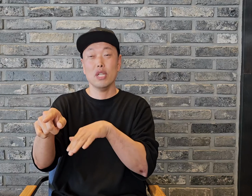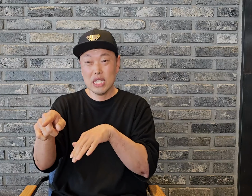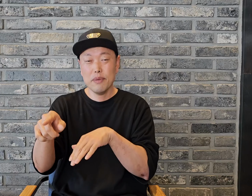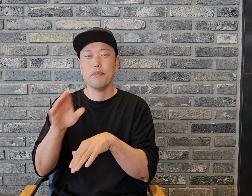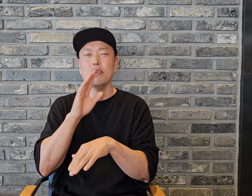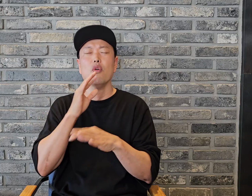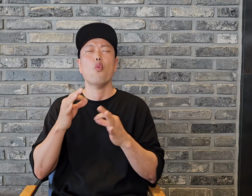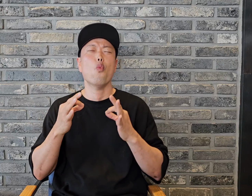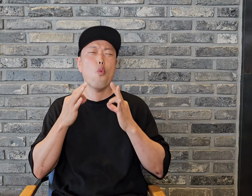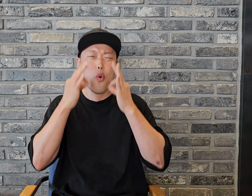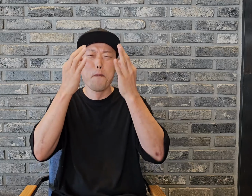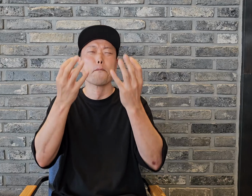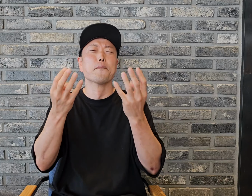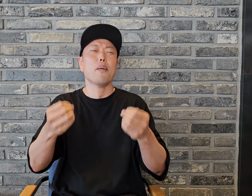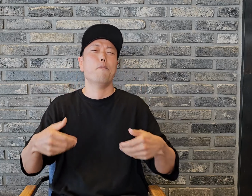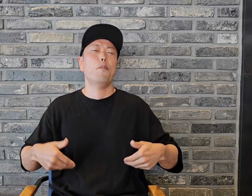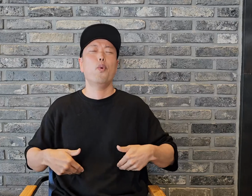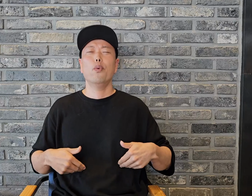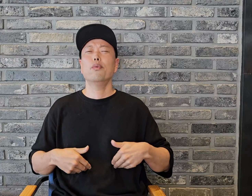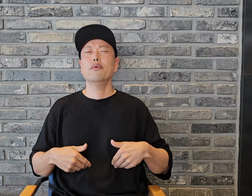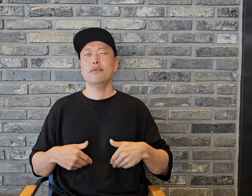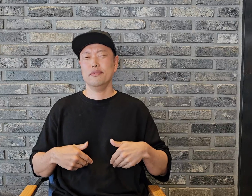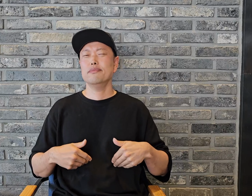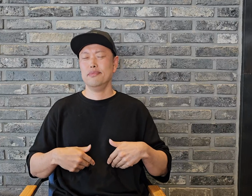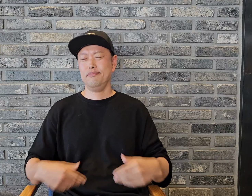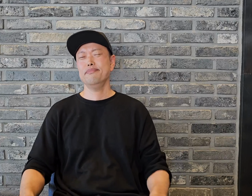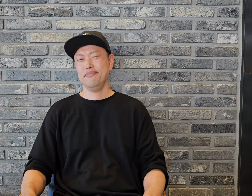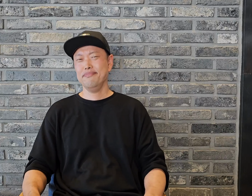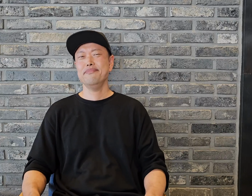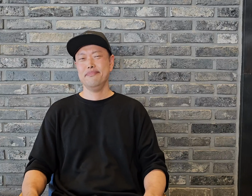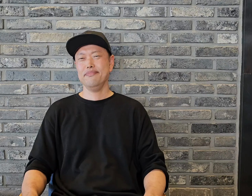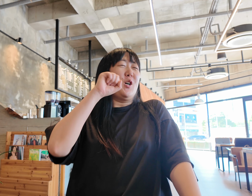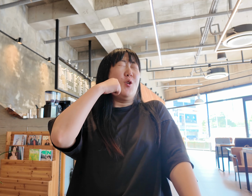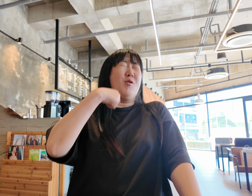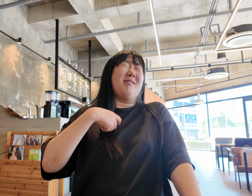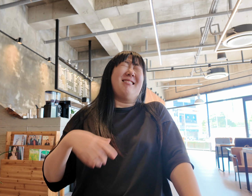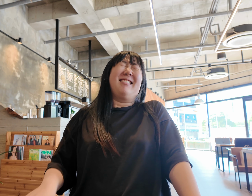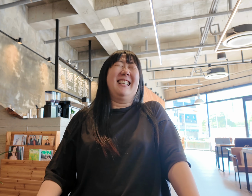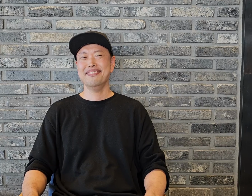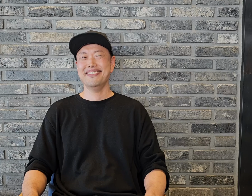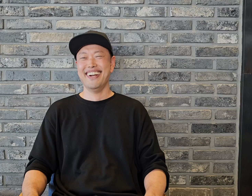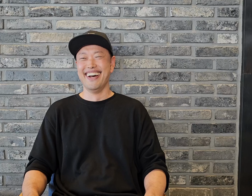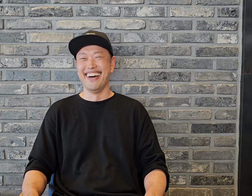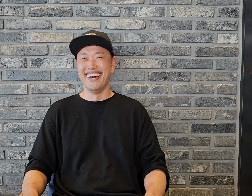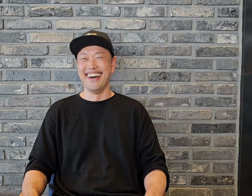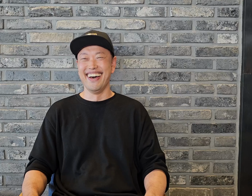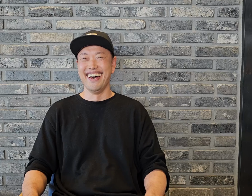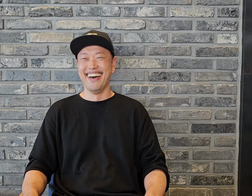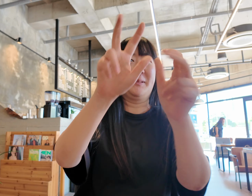If you want that way. You have to work hard. It's difficult,,, hahaha.